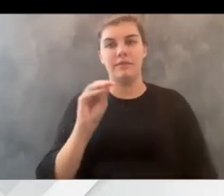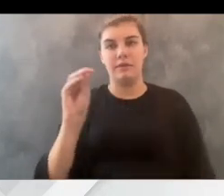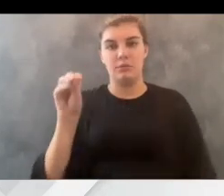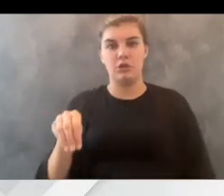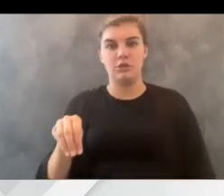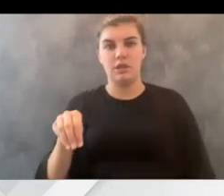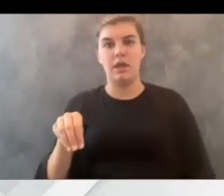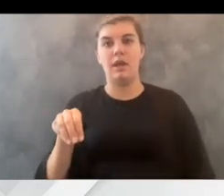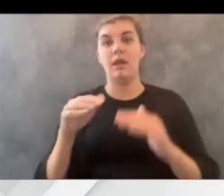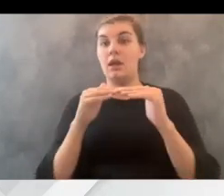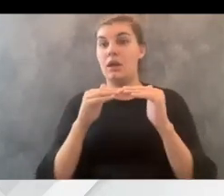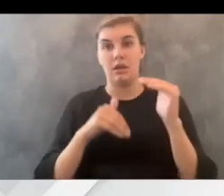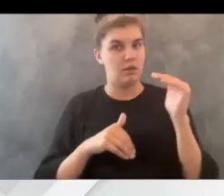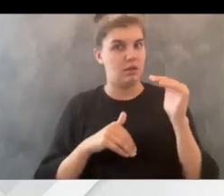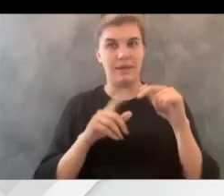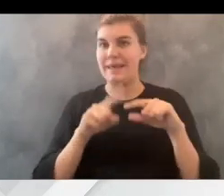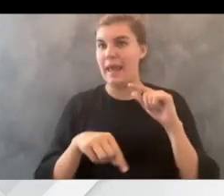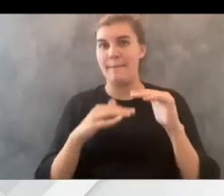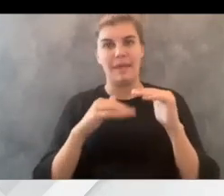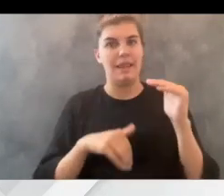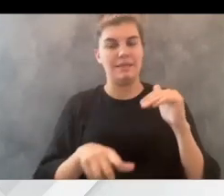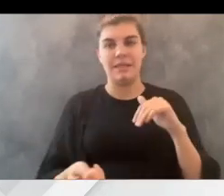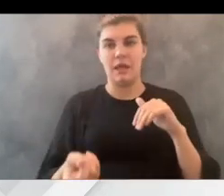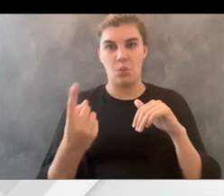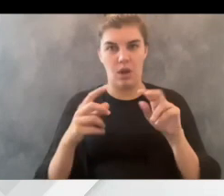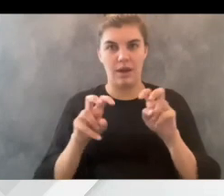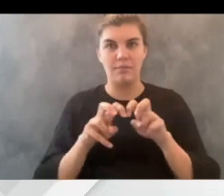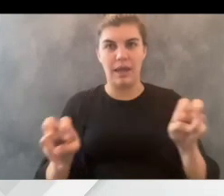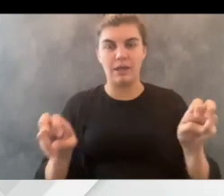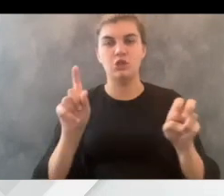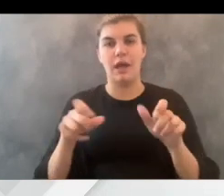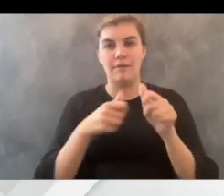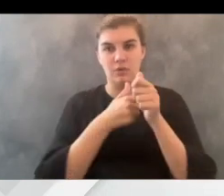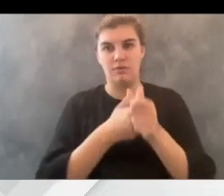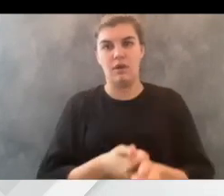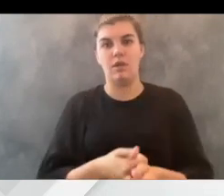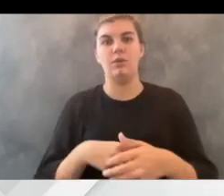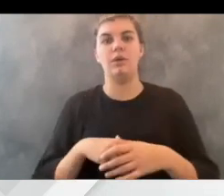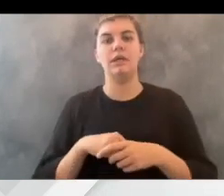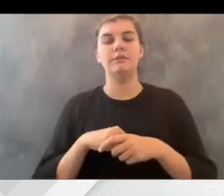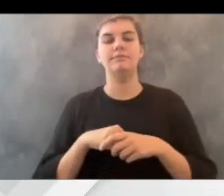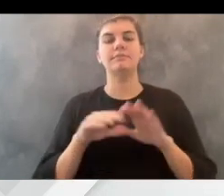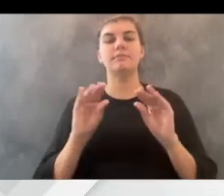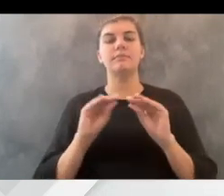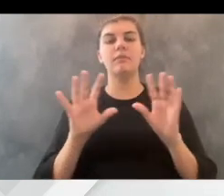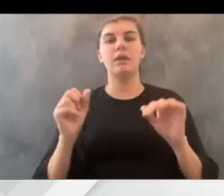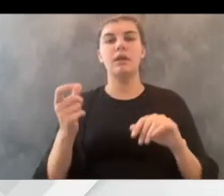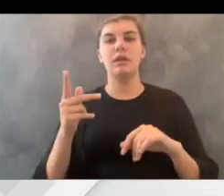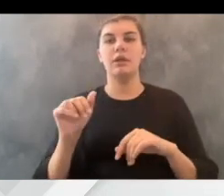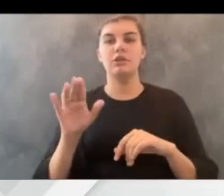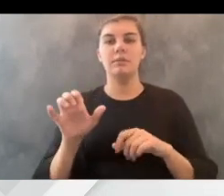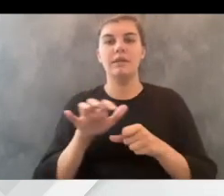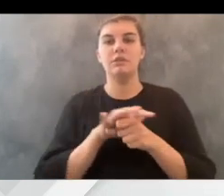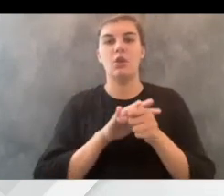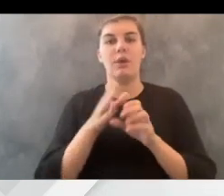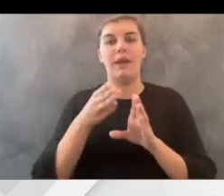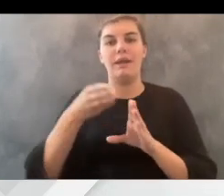no less than one bench at each group of benches, must comply. A clear space located next to either